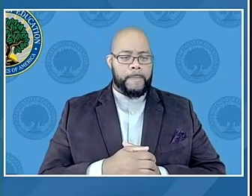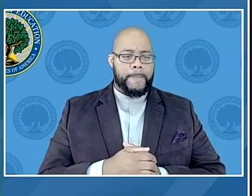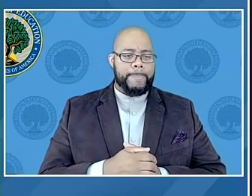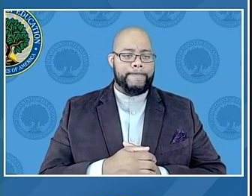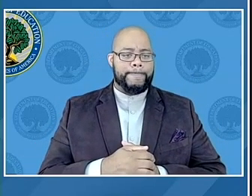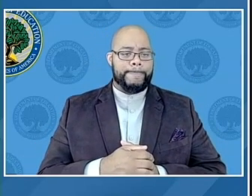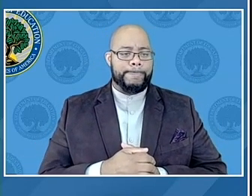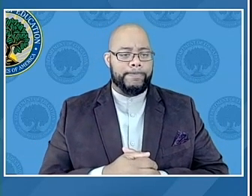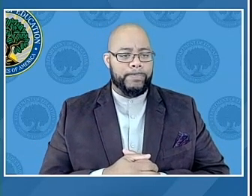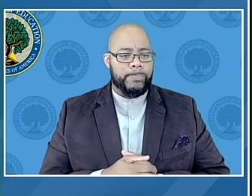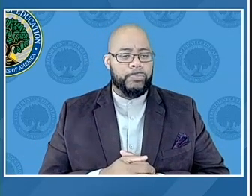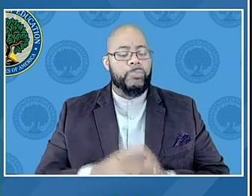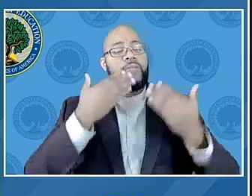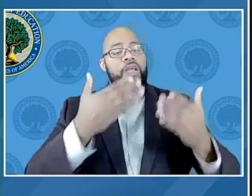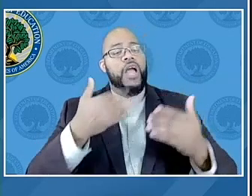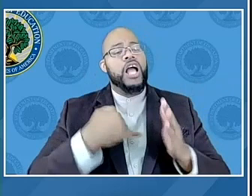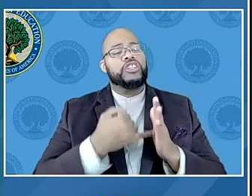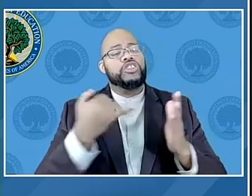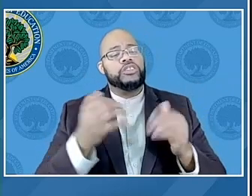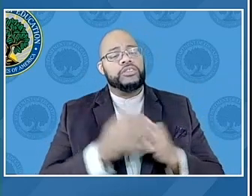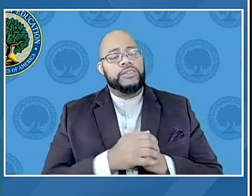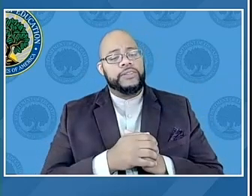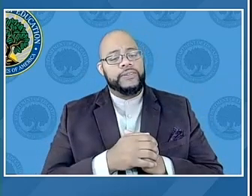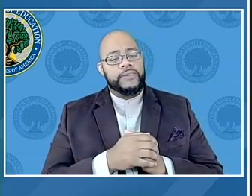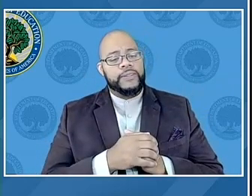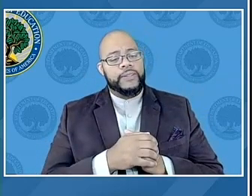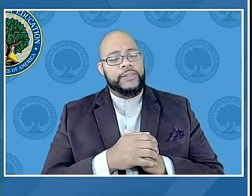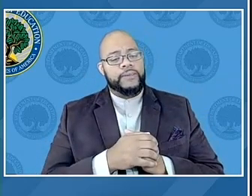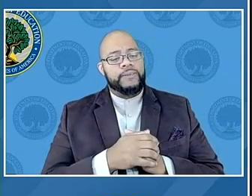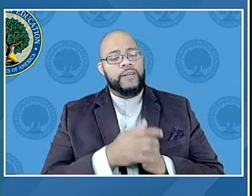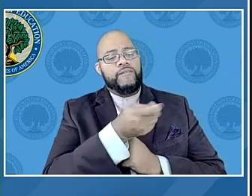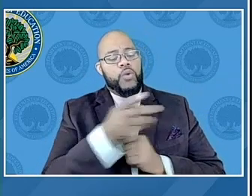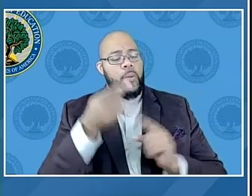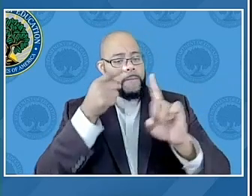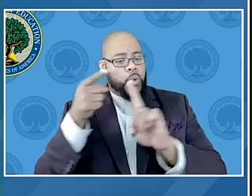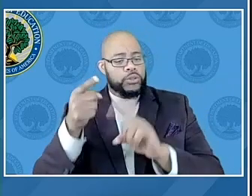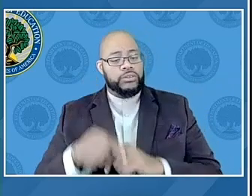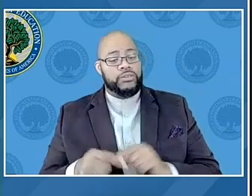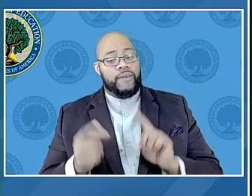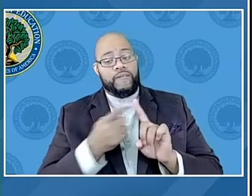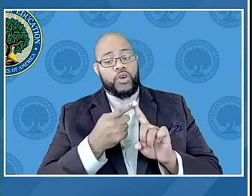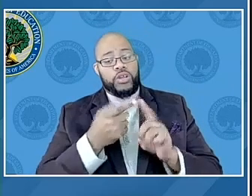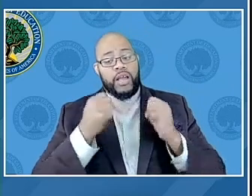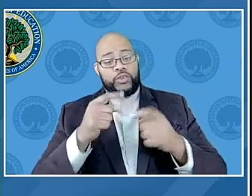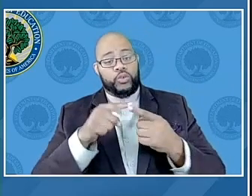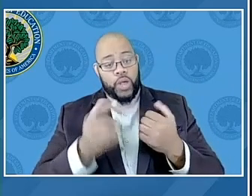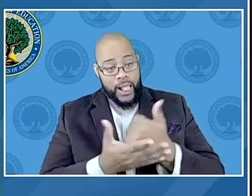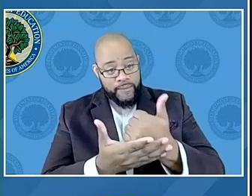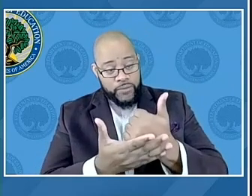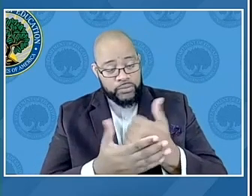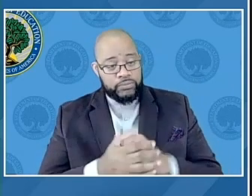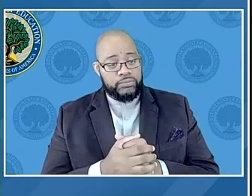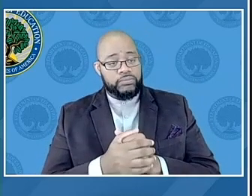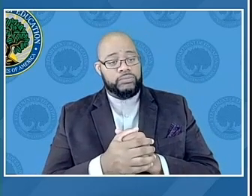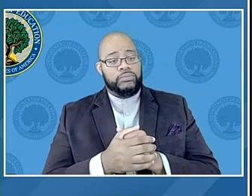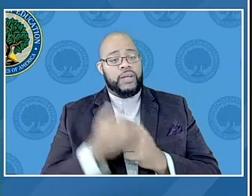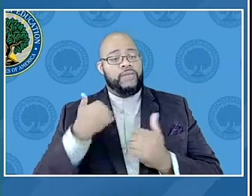Thank you. Just a couple of points. One, in an effort to be helpful as there was a request for information.